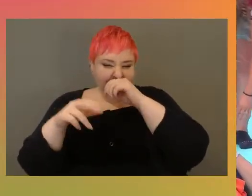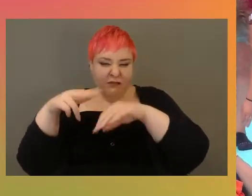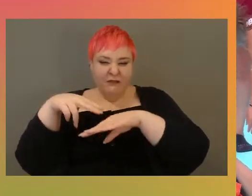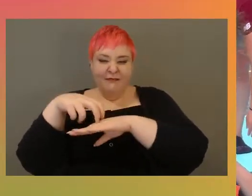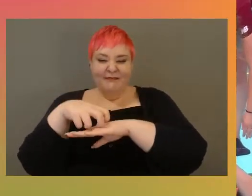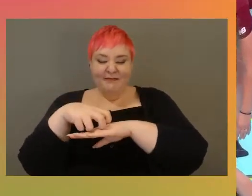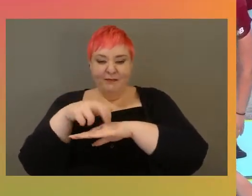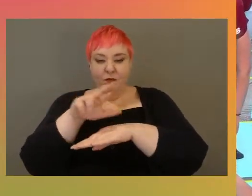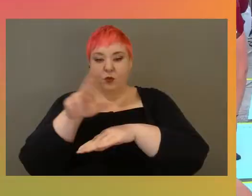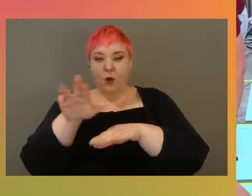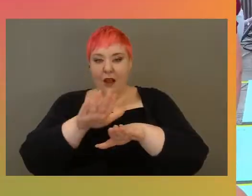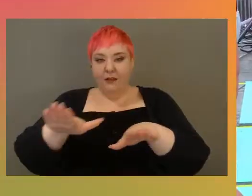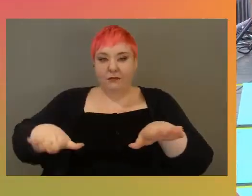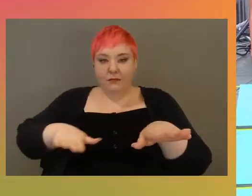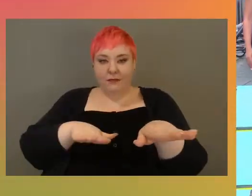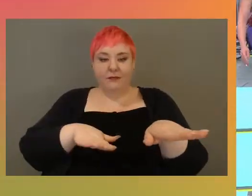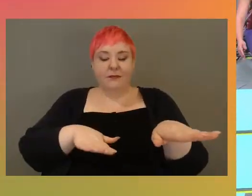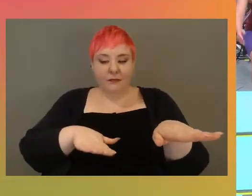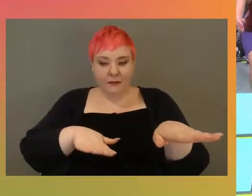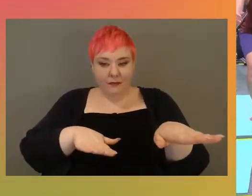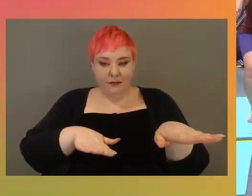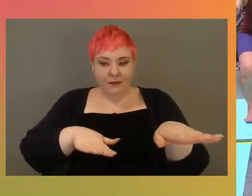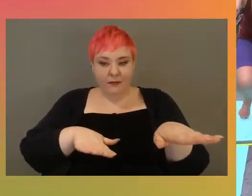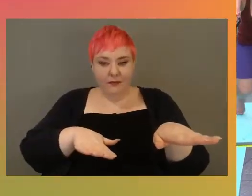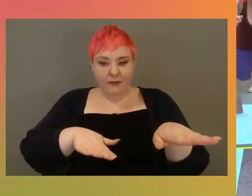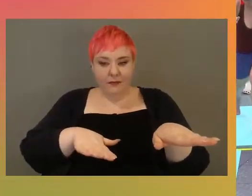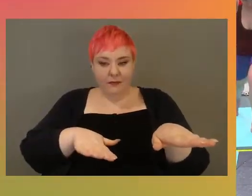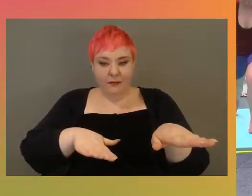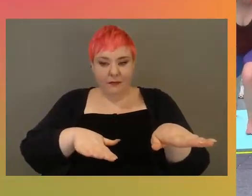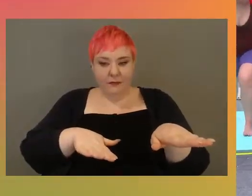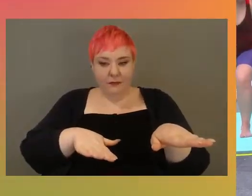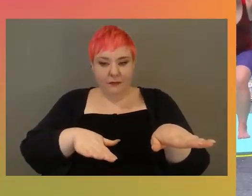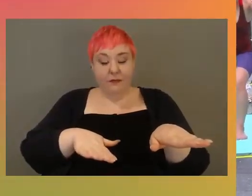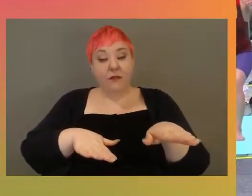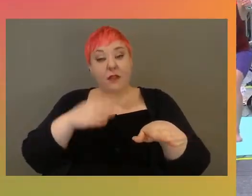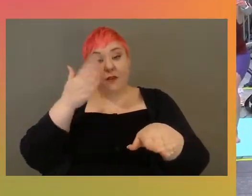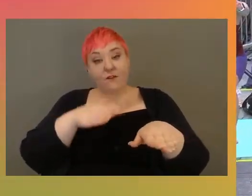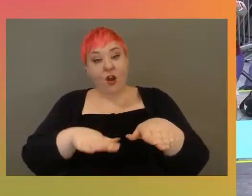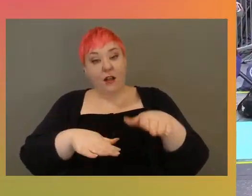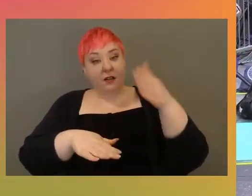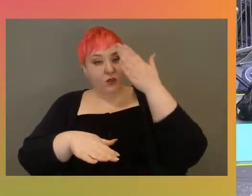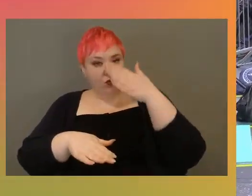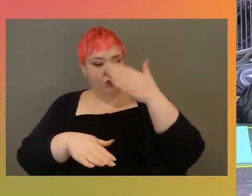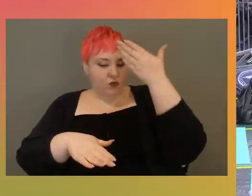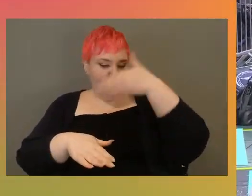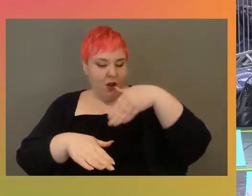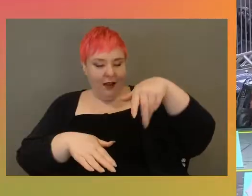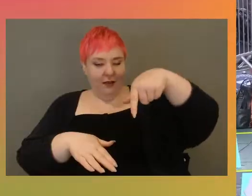PUSH OFF THE BACK LEG, STANDING FORWARD. FEEL THE DIFFERENCE BETWEEN THE TWO LEGS.